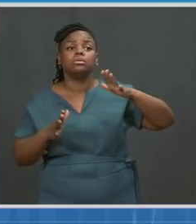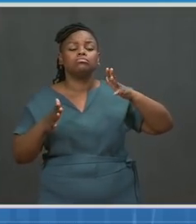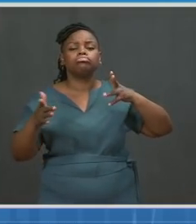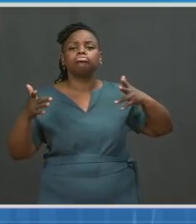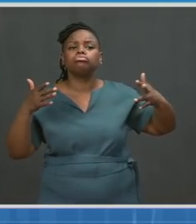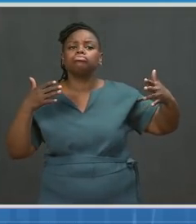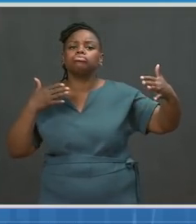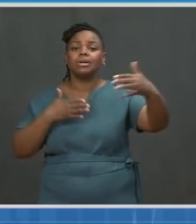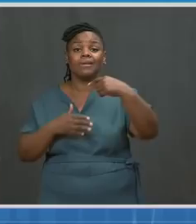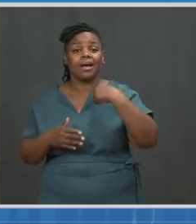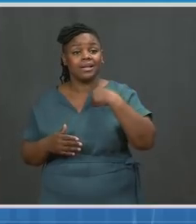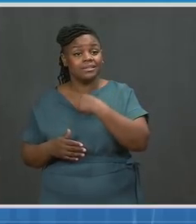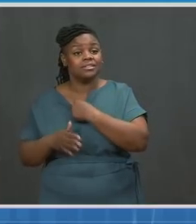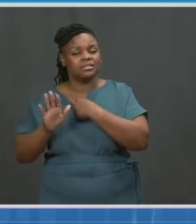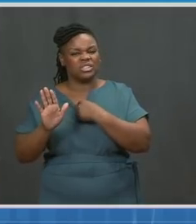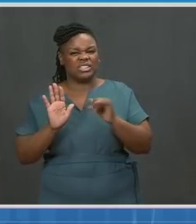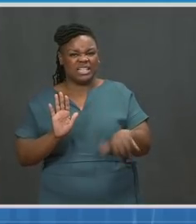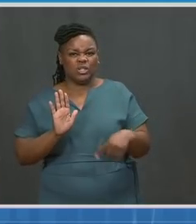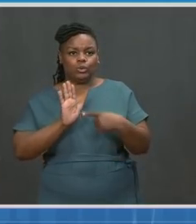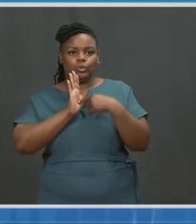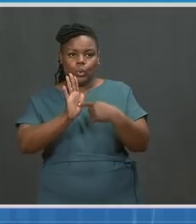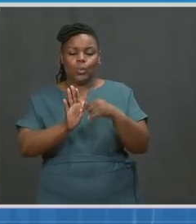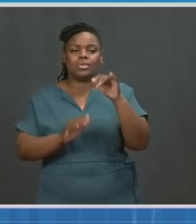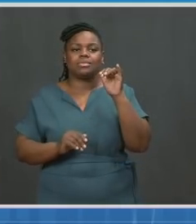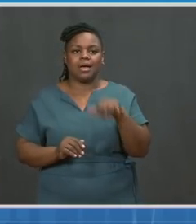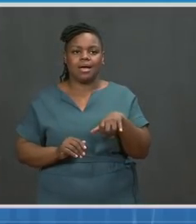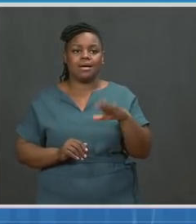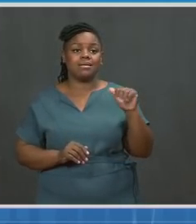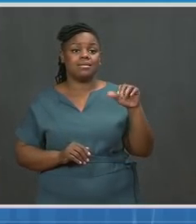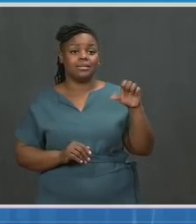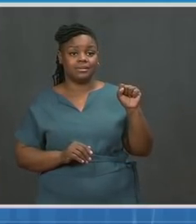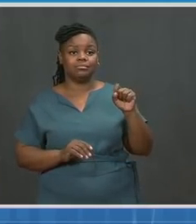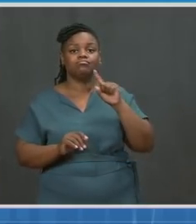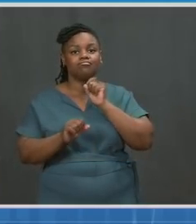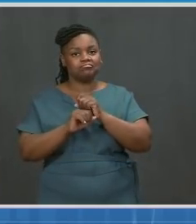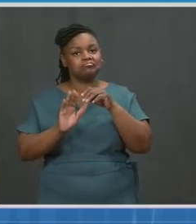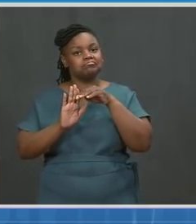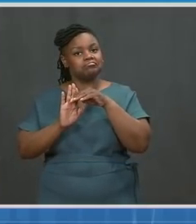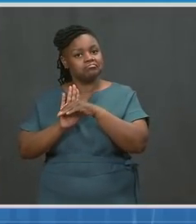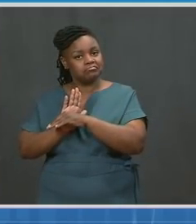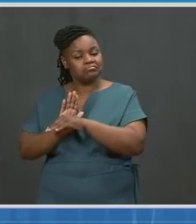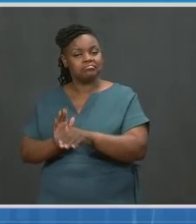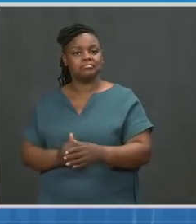and the cases plummet, that we should be in good shape. Mr. Slavitt: Next question.